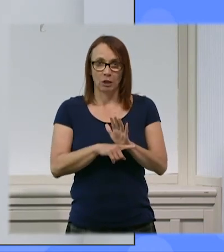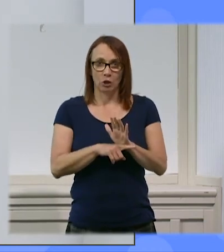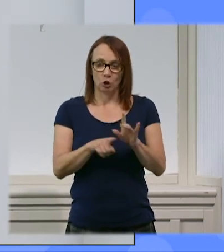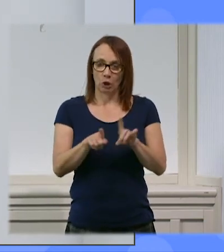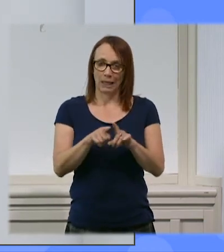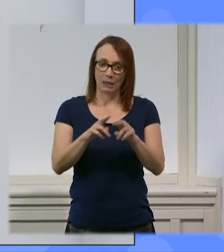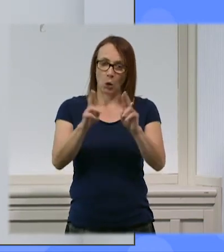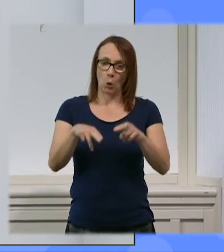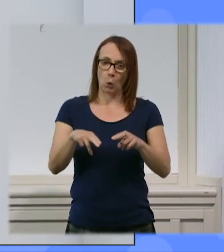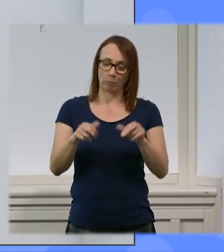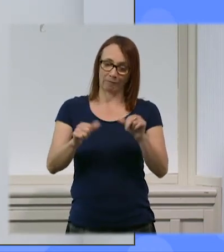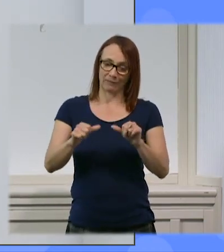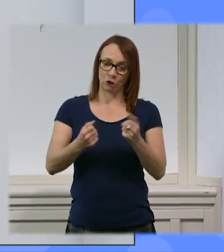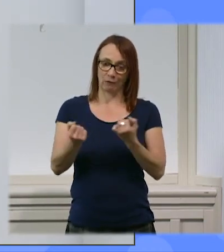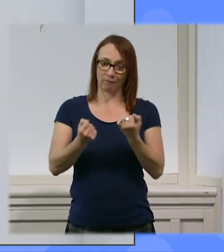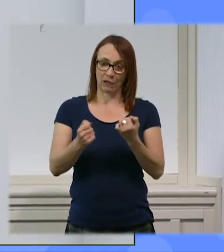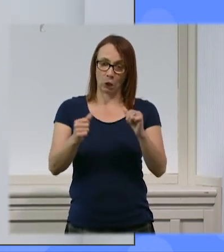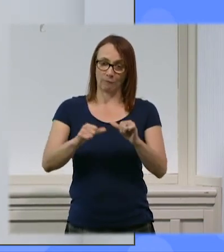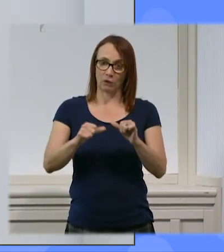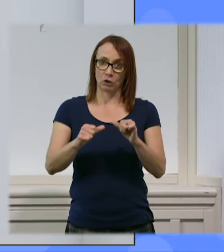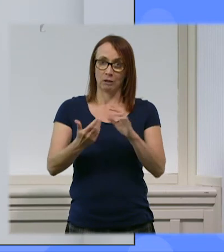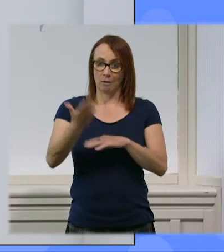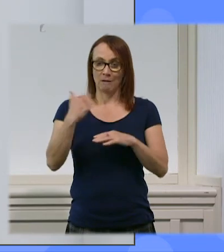efficiency of vehicles were set at European level a lot of that will thou